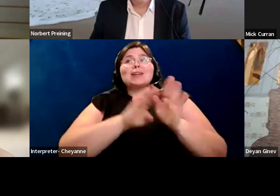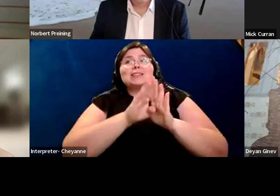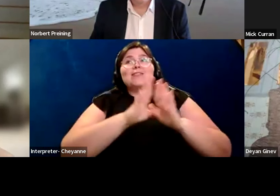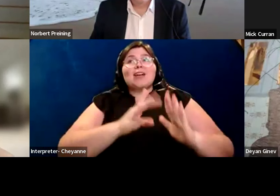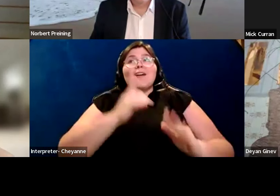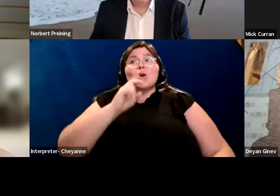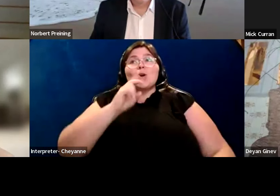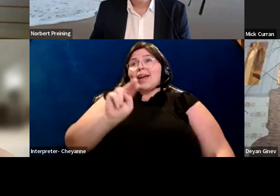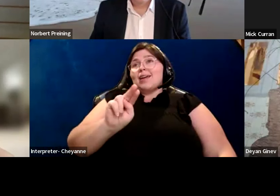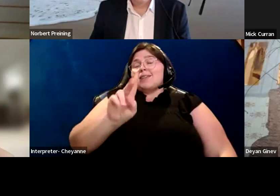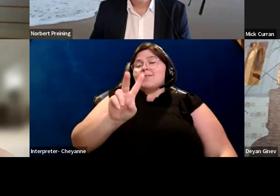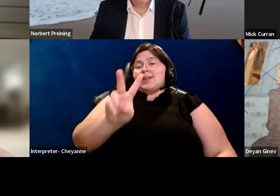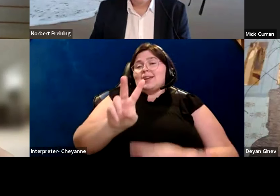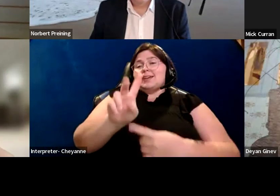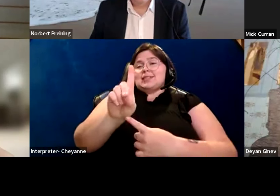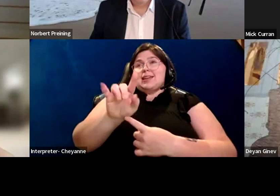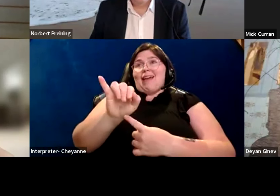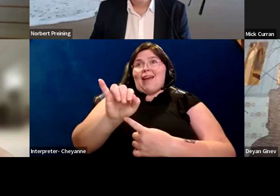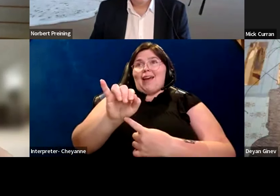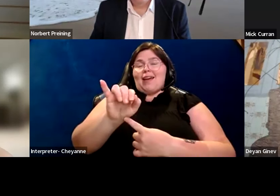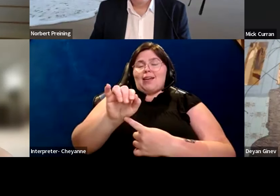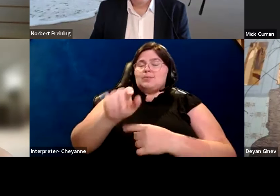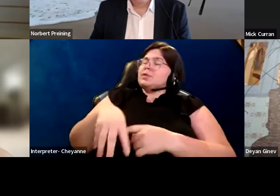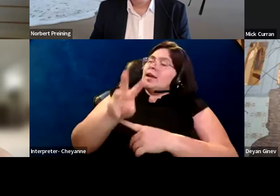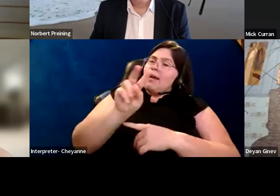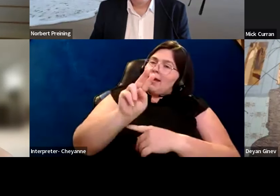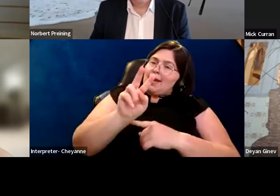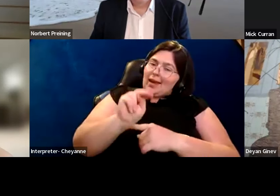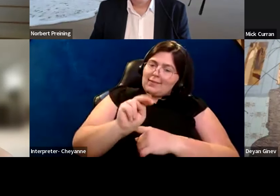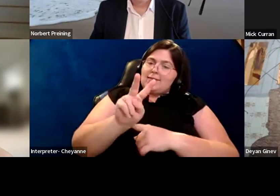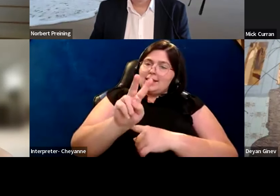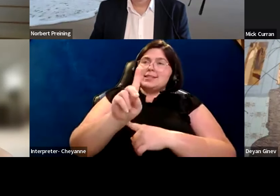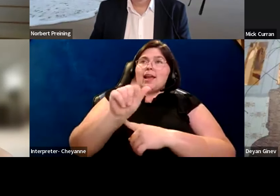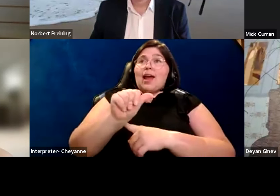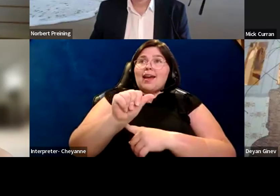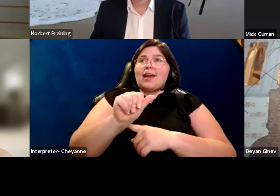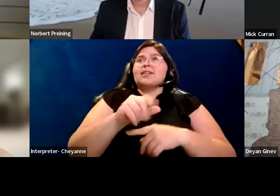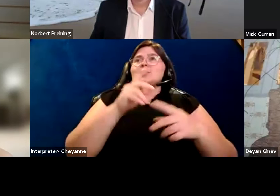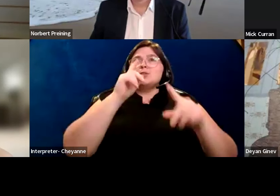screen reading software. NVDA is software that allows blind and vision-impaired people